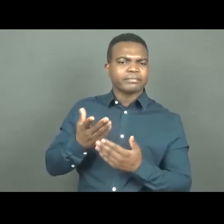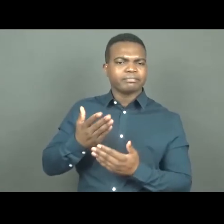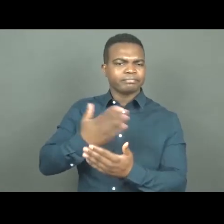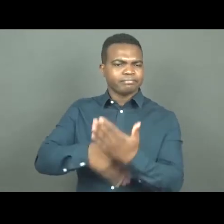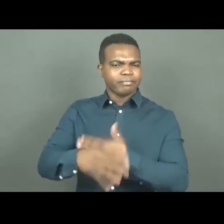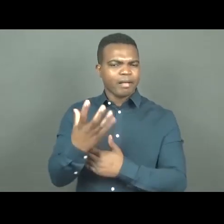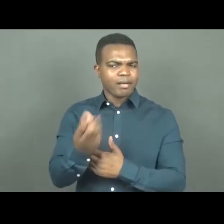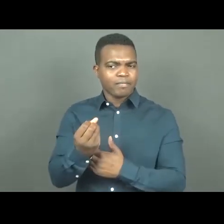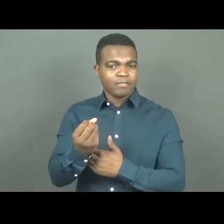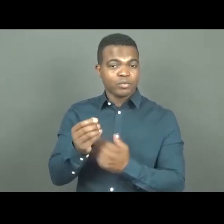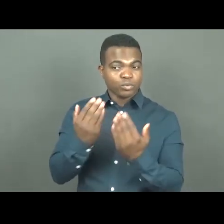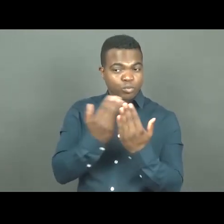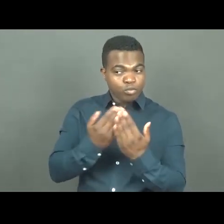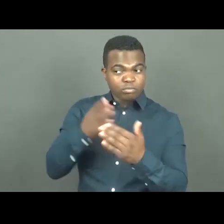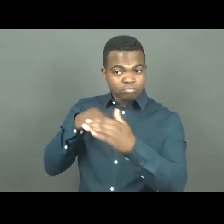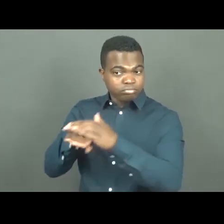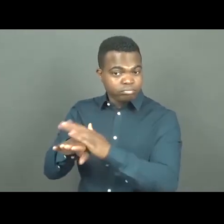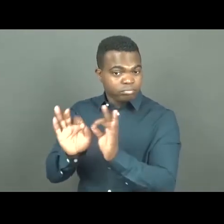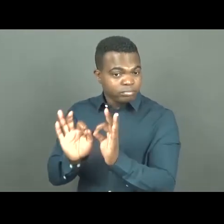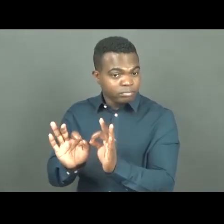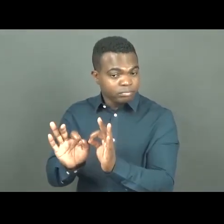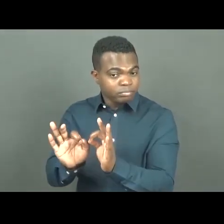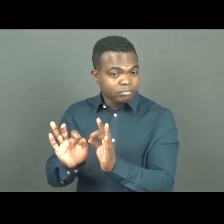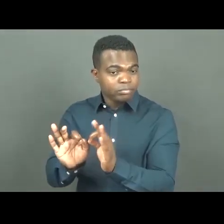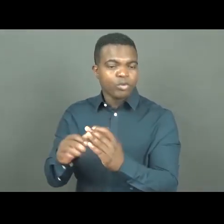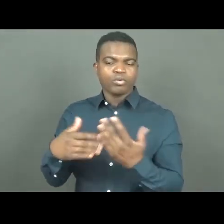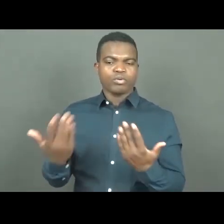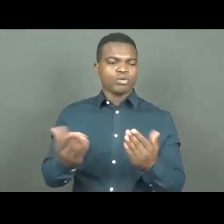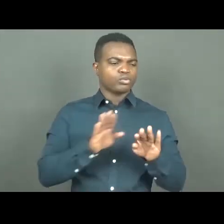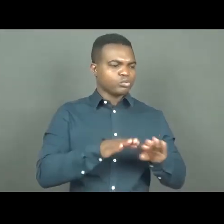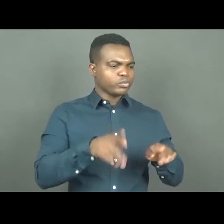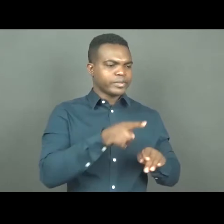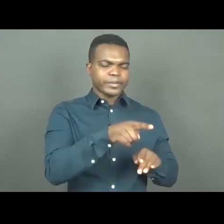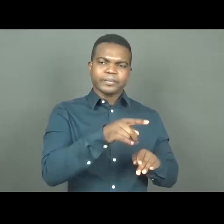employment opportunities, who are at work, who are not at work, for persons with disabilities